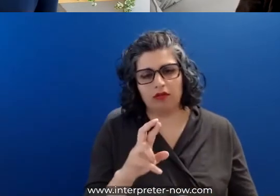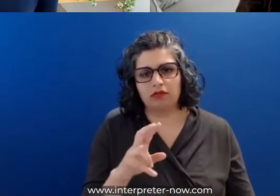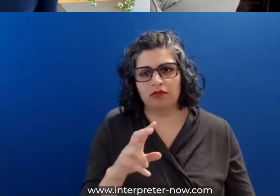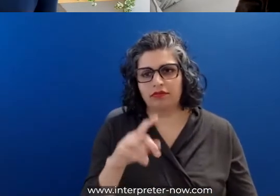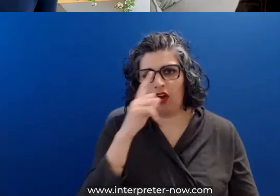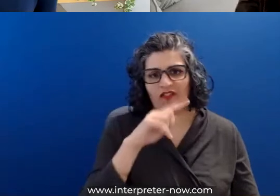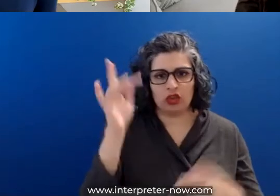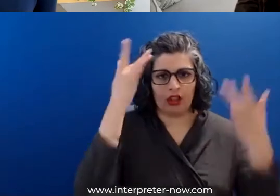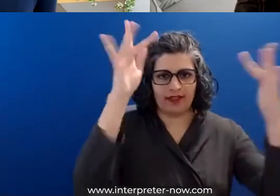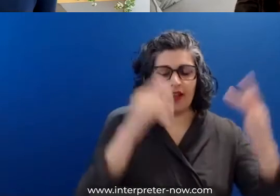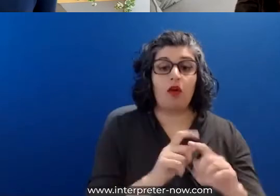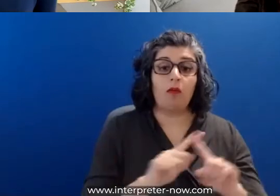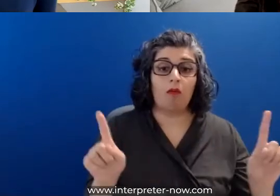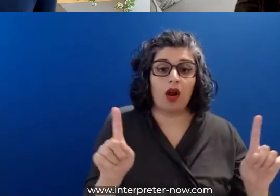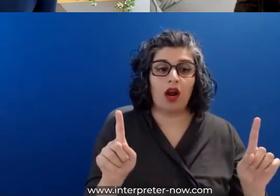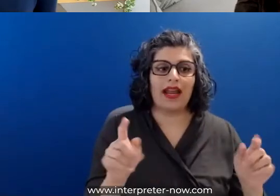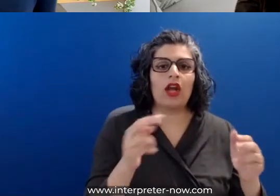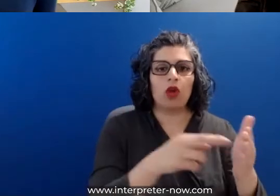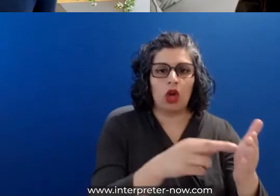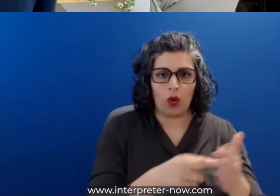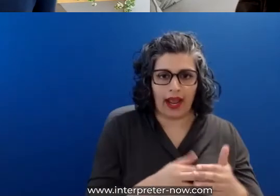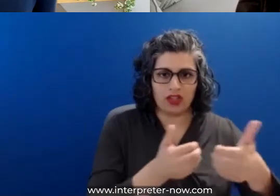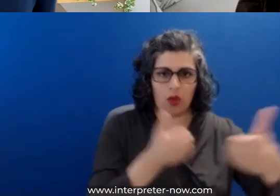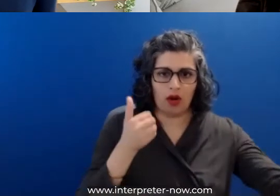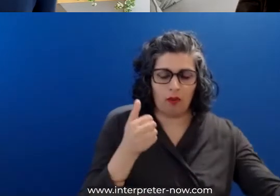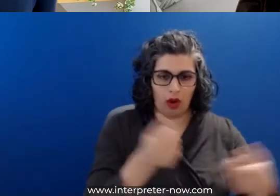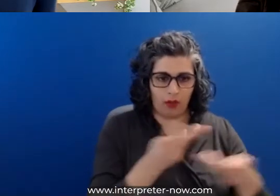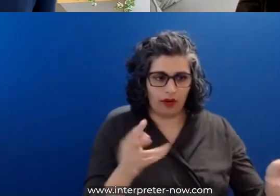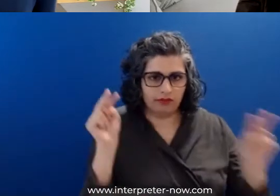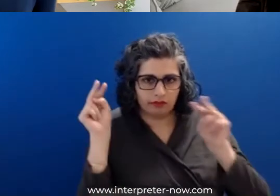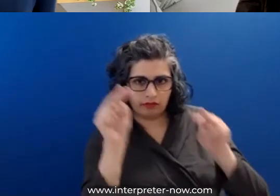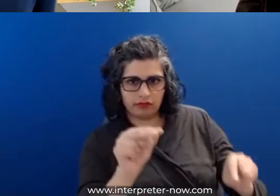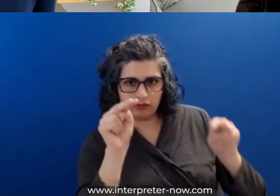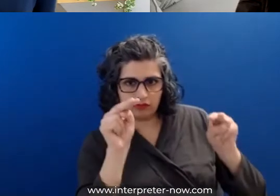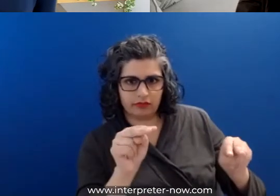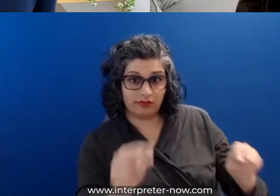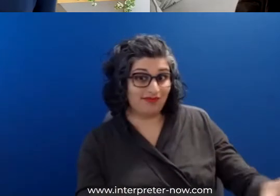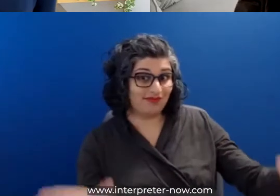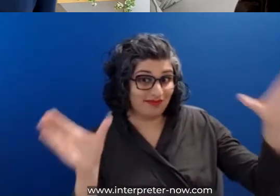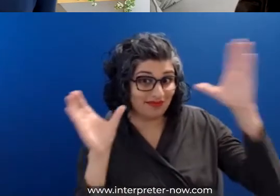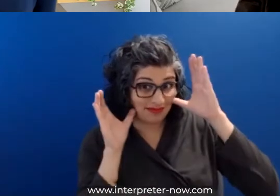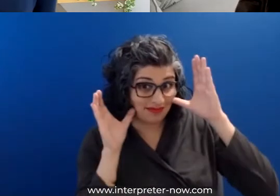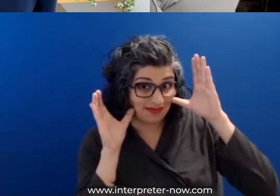but requires a Remote Proctor who is watching you and listening to you through the camera